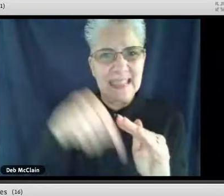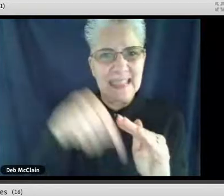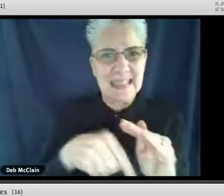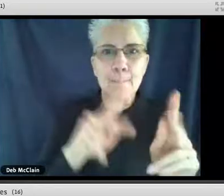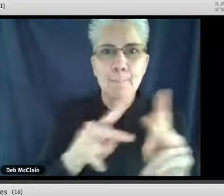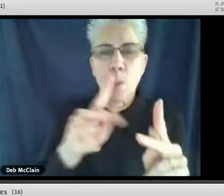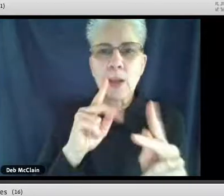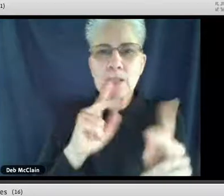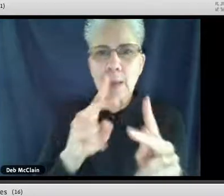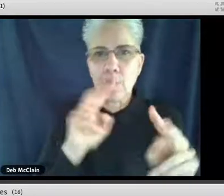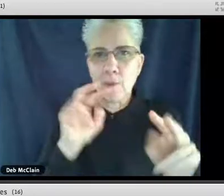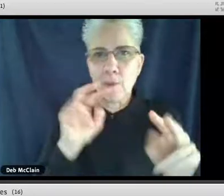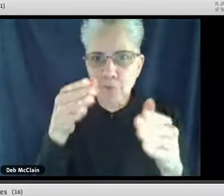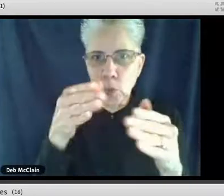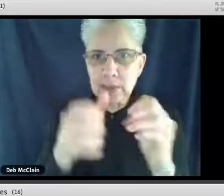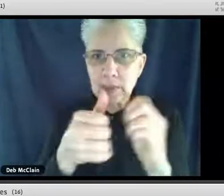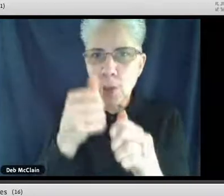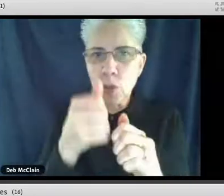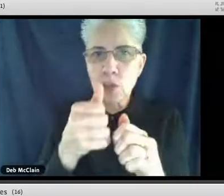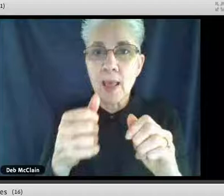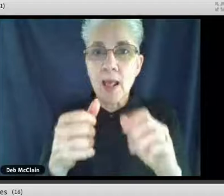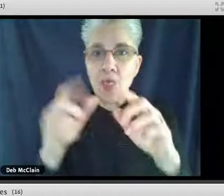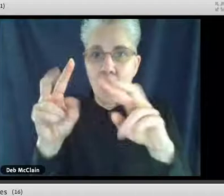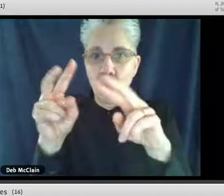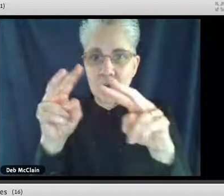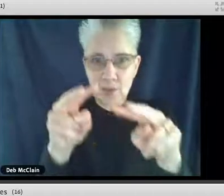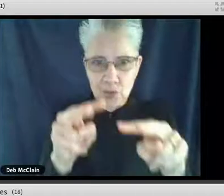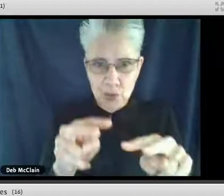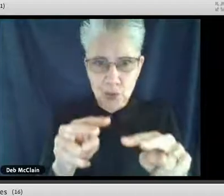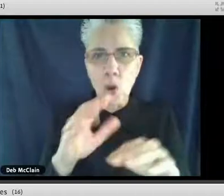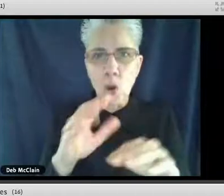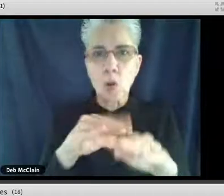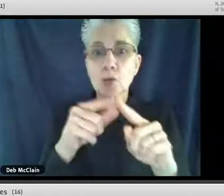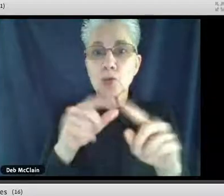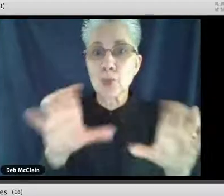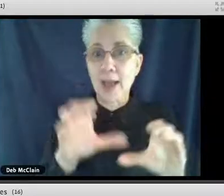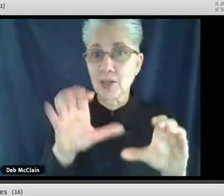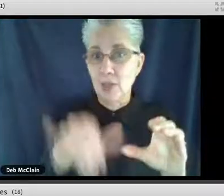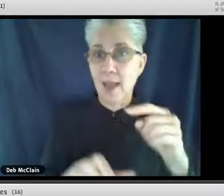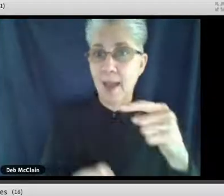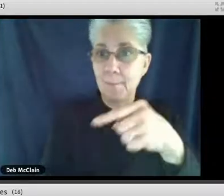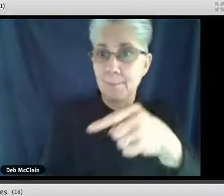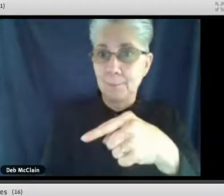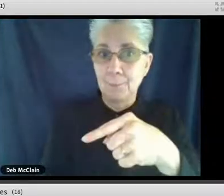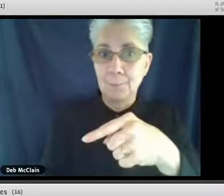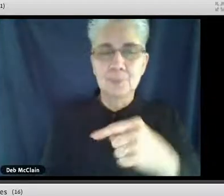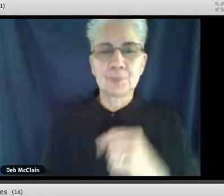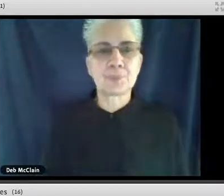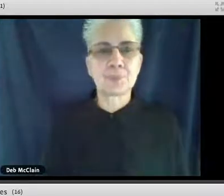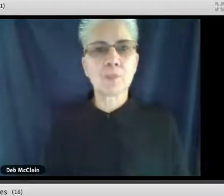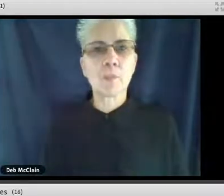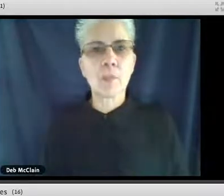So you can see they went from here down to the call to... Whoops. Let me put my pointer back on. They started here.